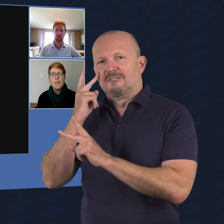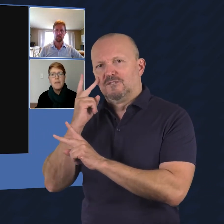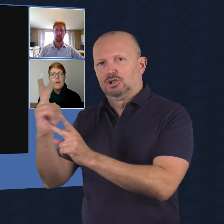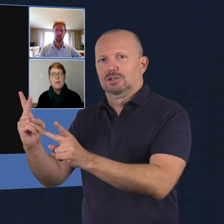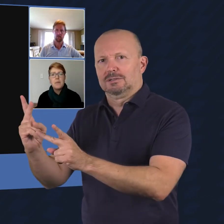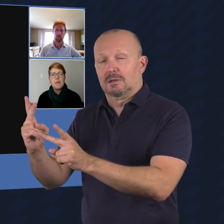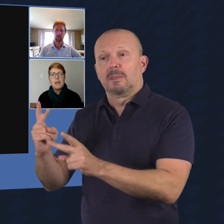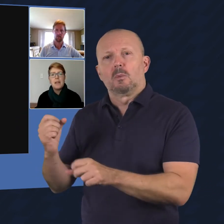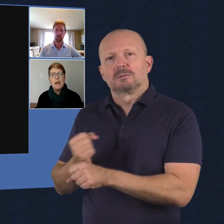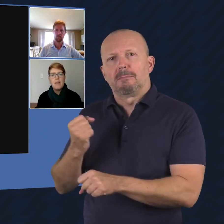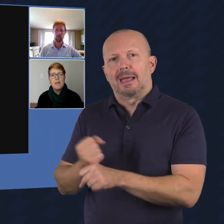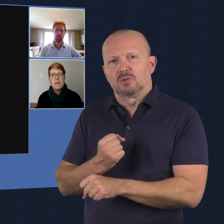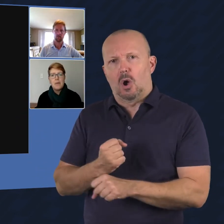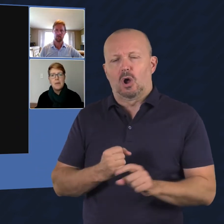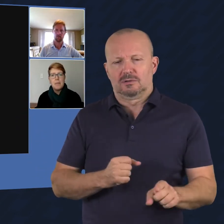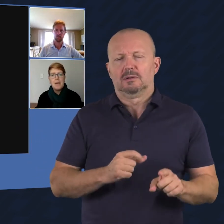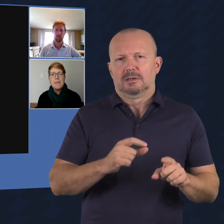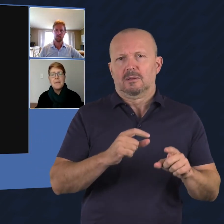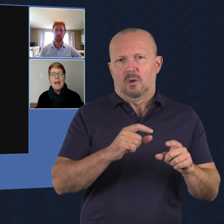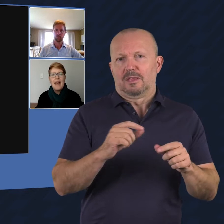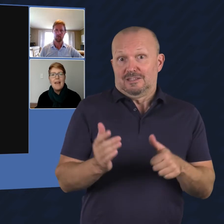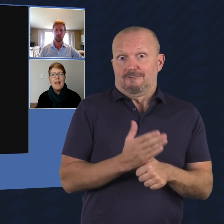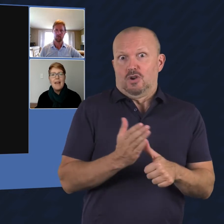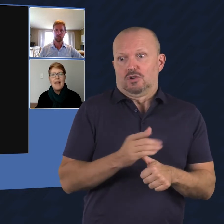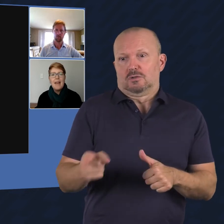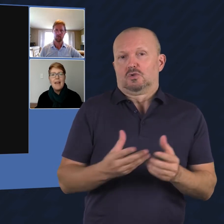which was created on Jeskola buzz, and the 2015